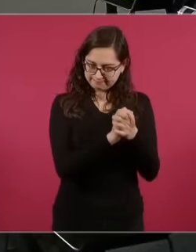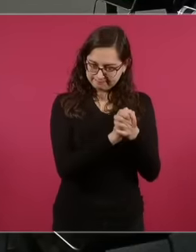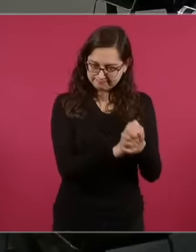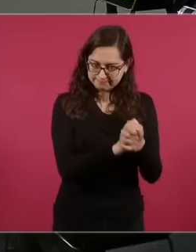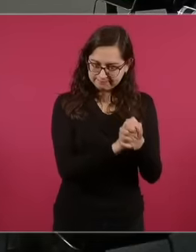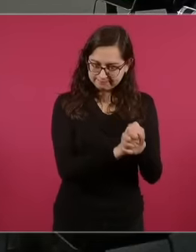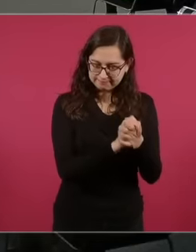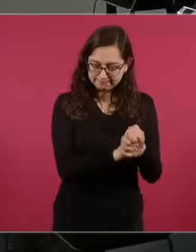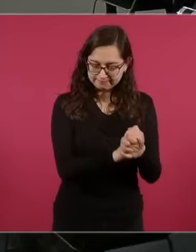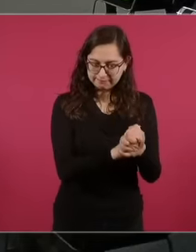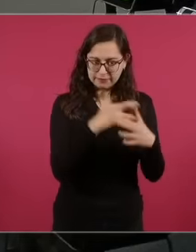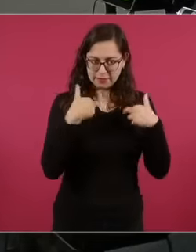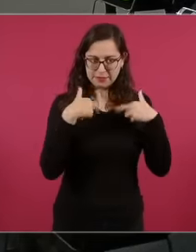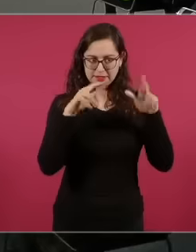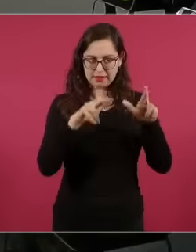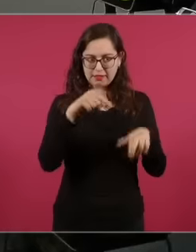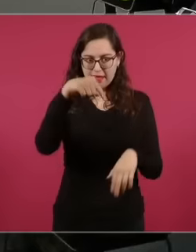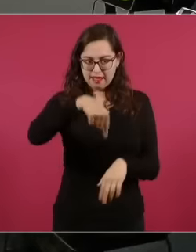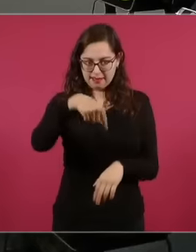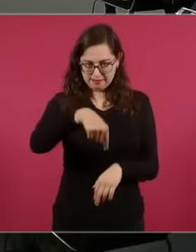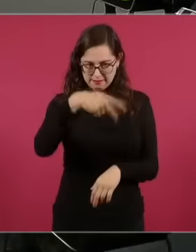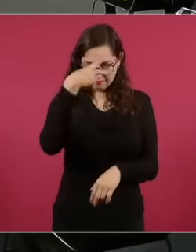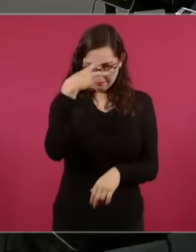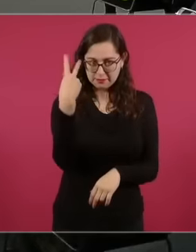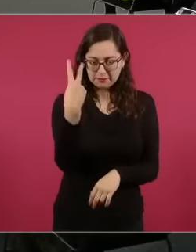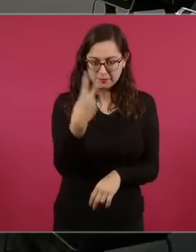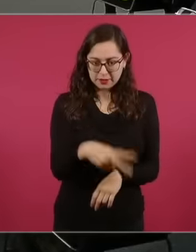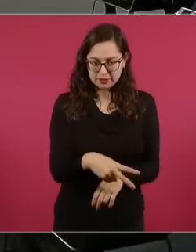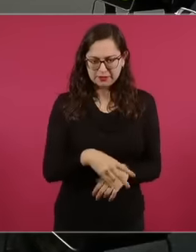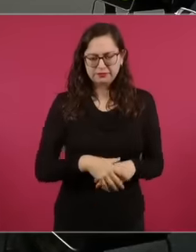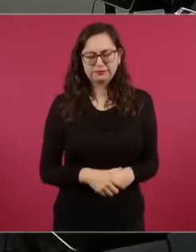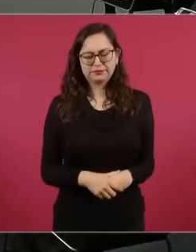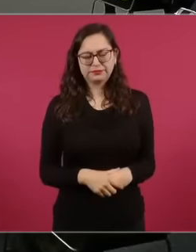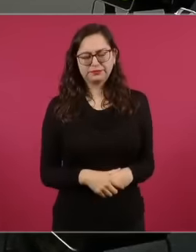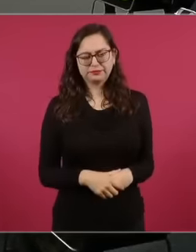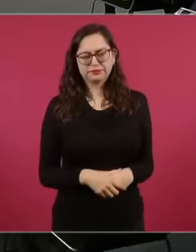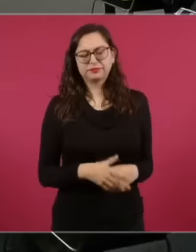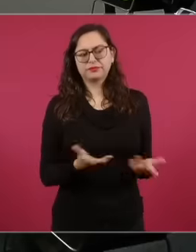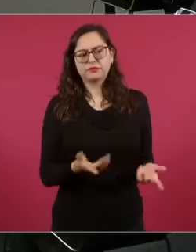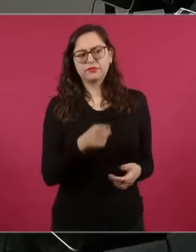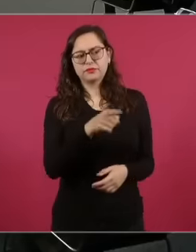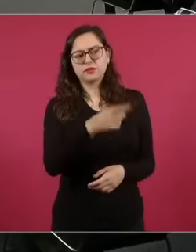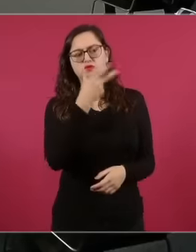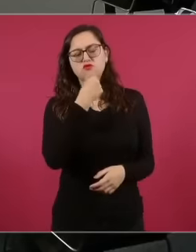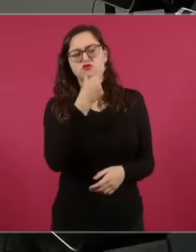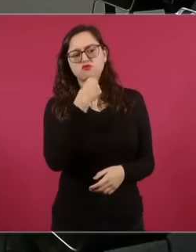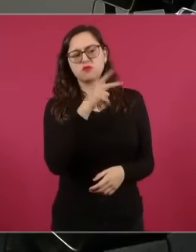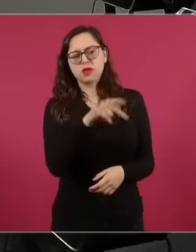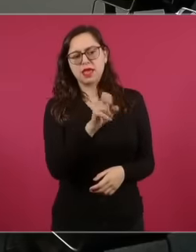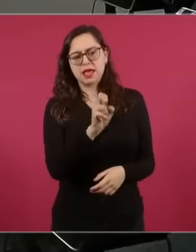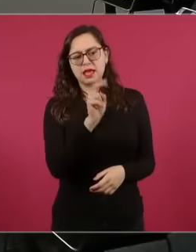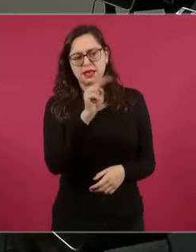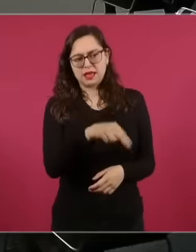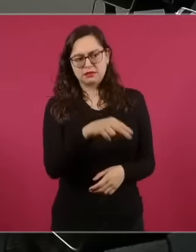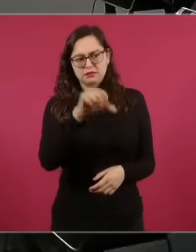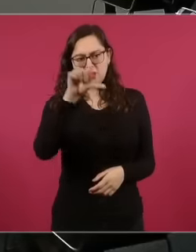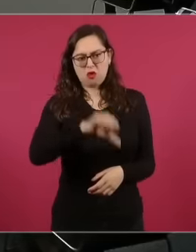Mexican States and refers to the statement by Ambassador Ken Salazar today in